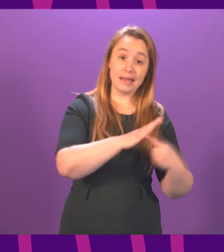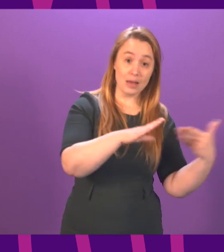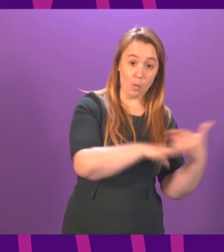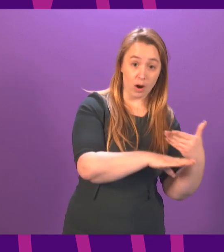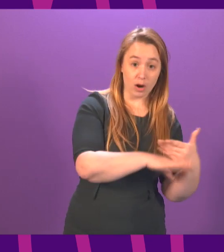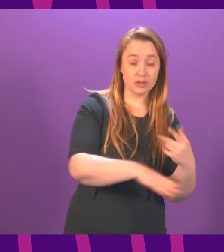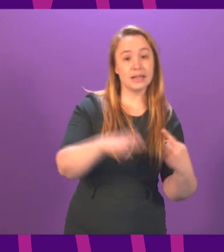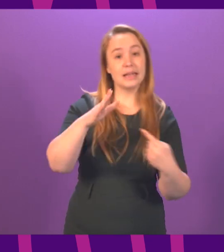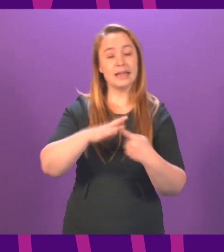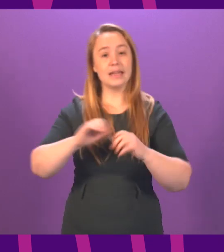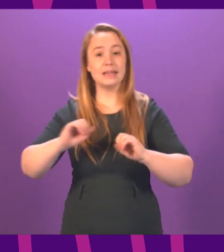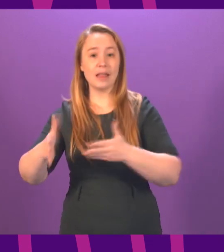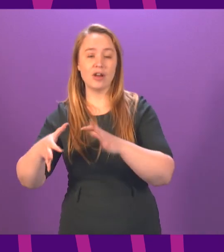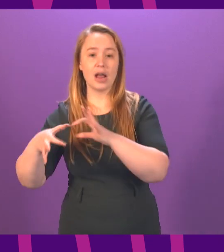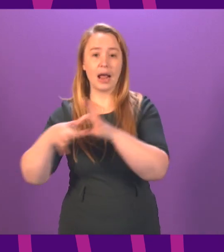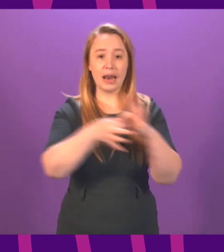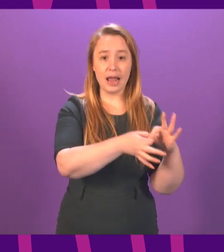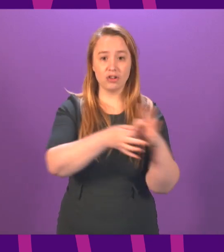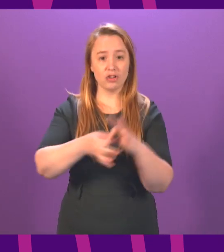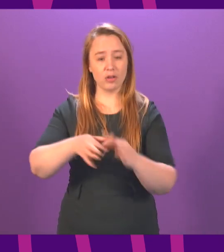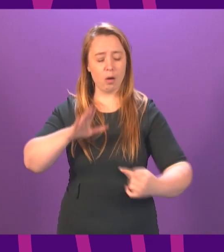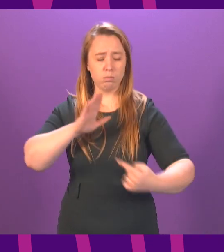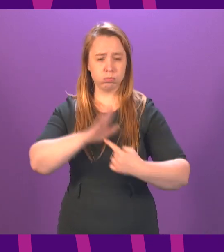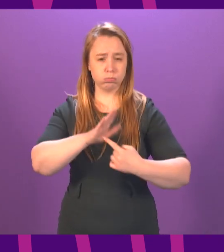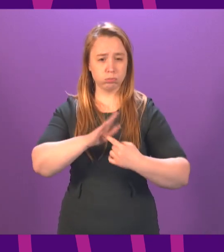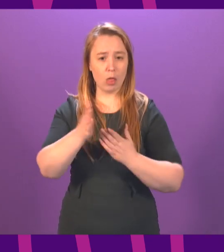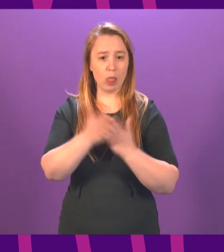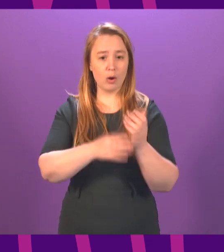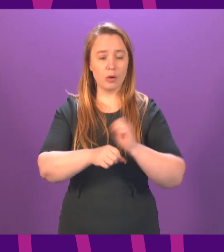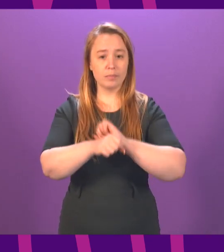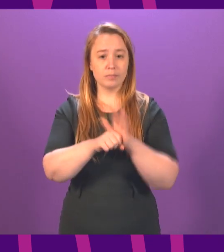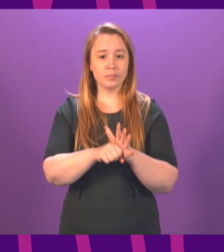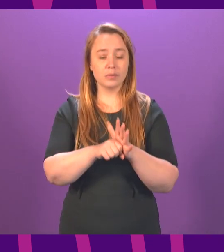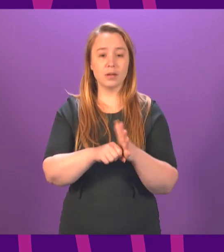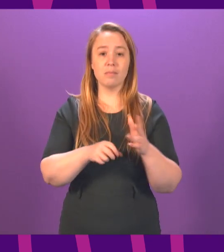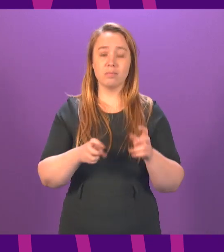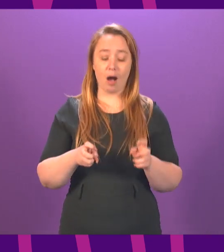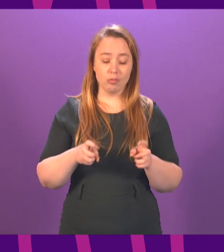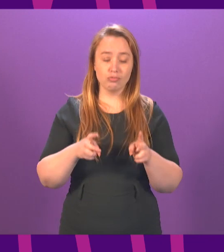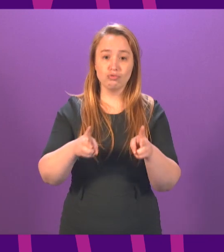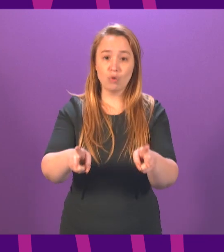are vital during the pandemic but, when chaos on the roads is caused by ice-related closure